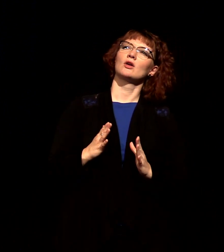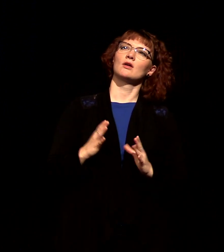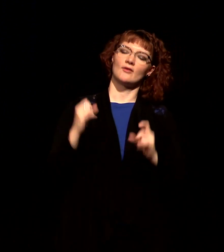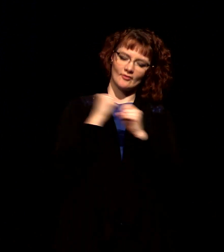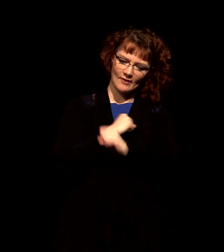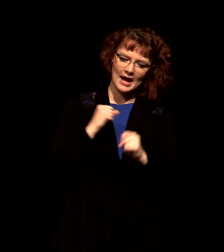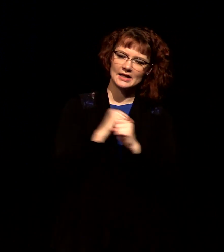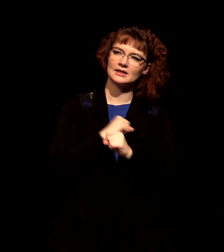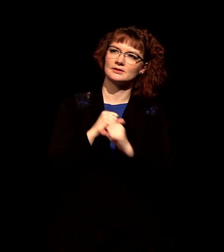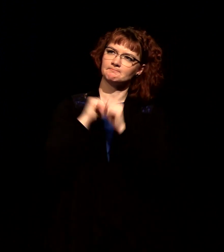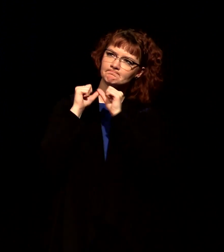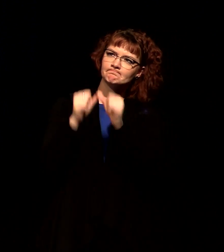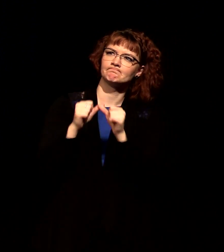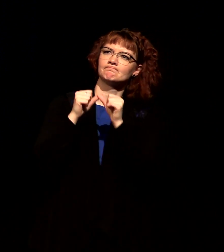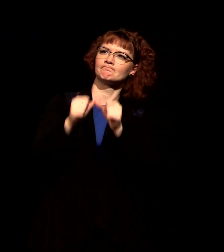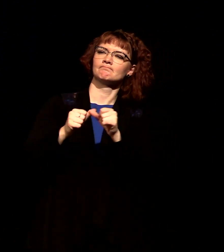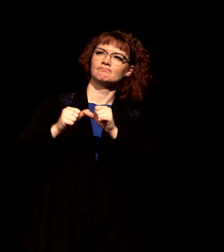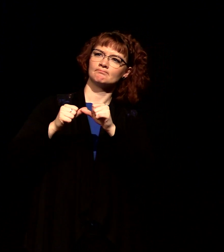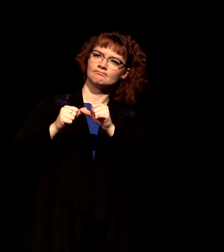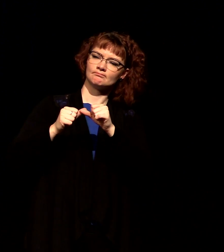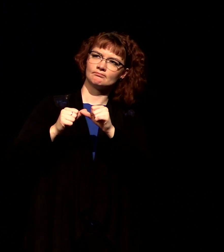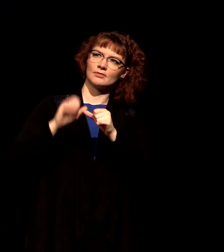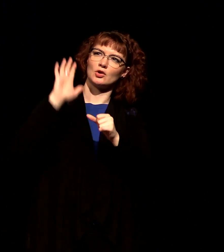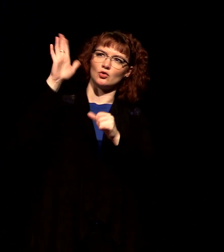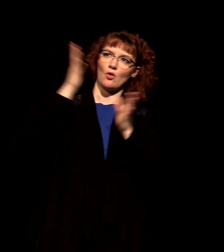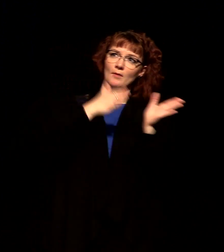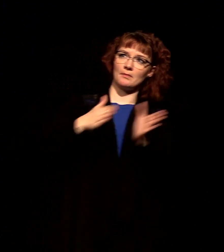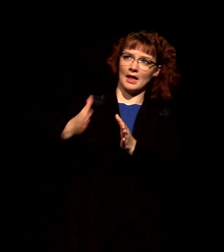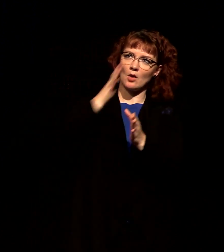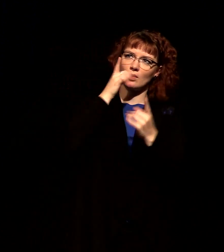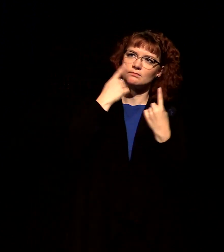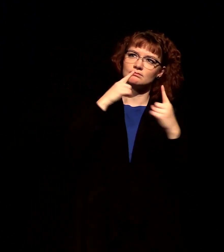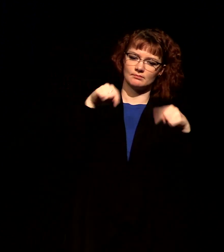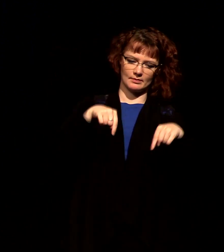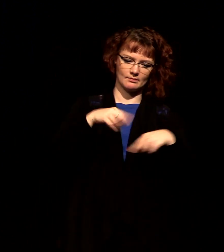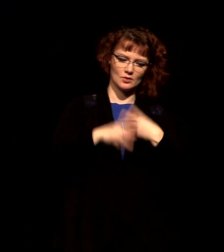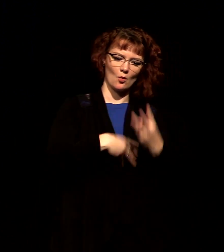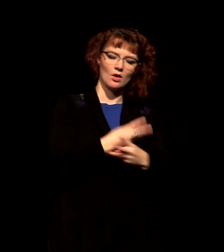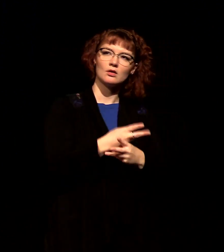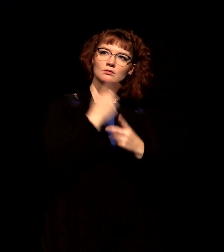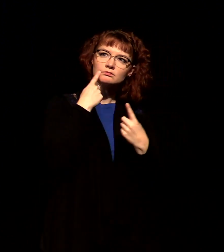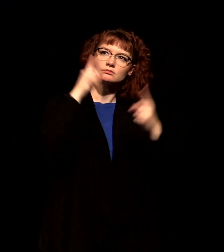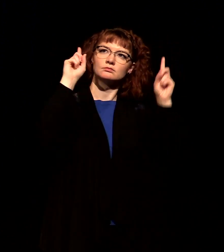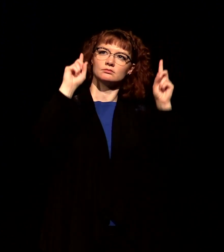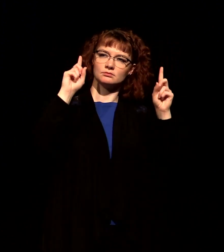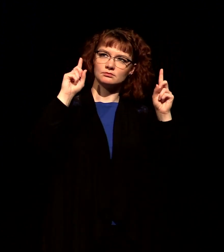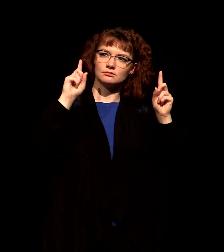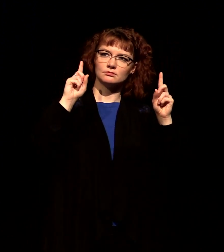striving to fulfill your plan in this world, so that we can be blessed that this world can be blessed. That's who you are,